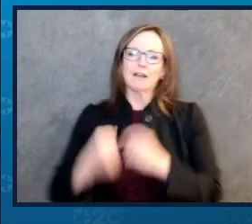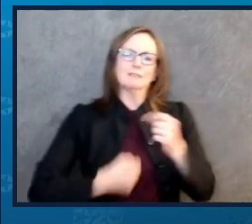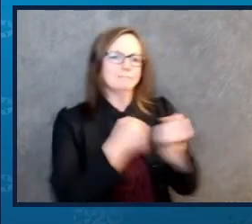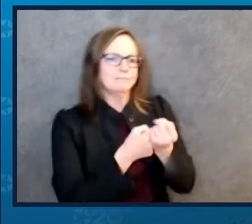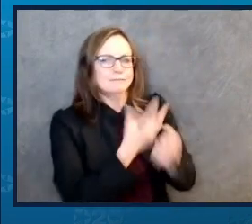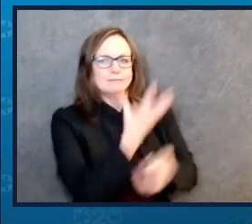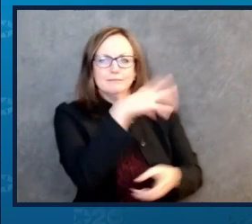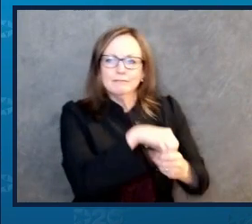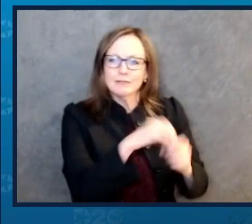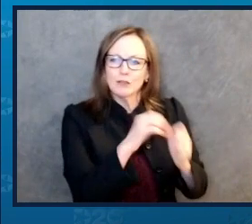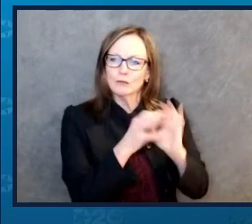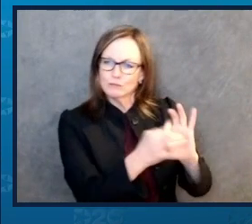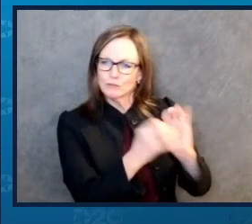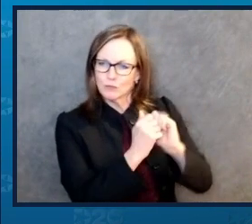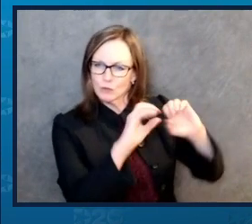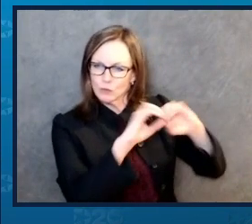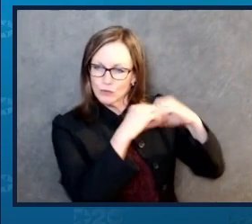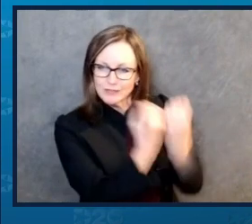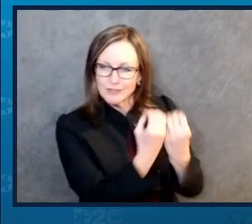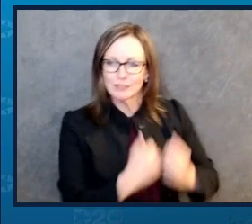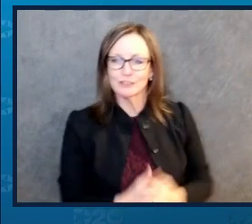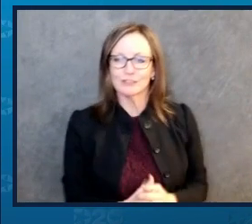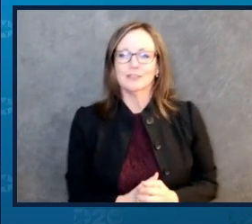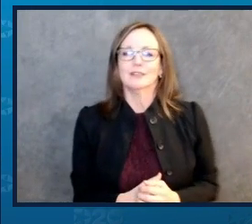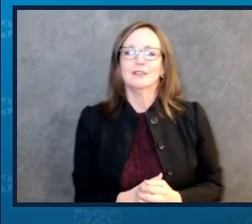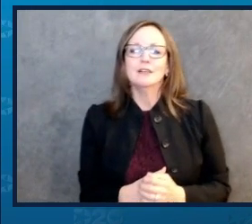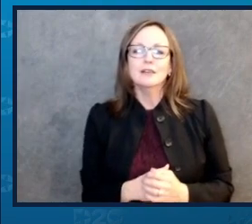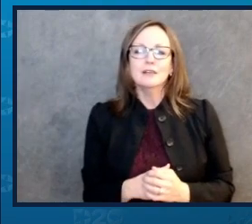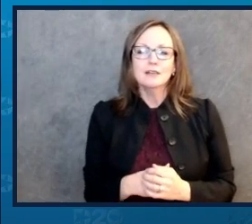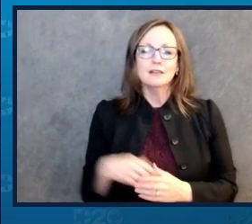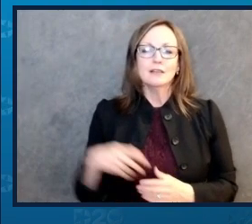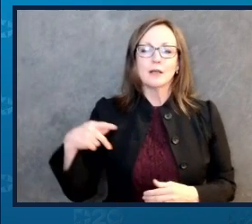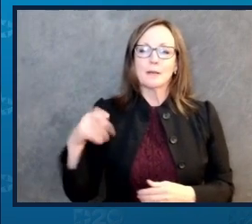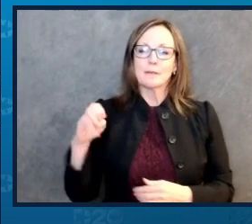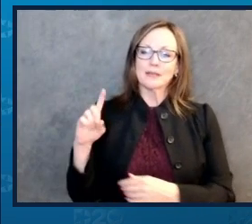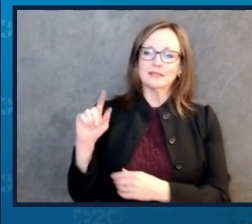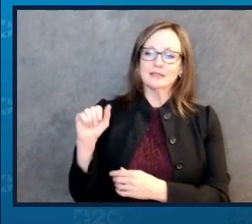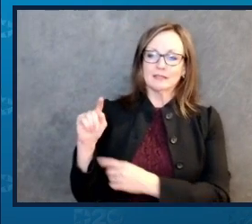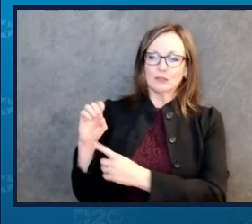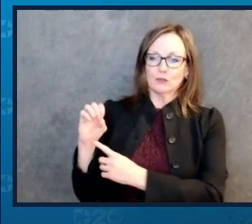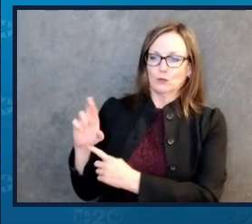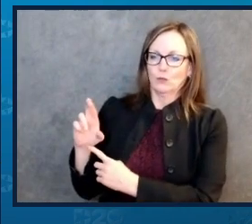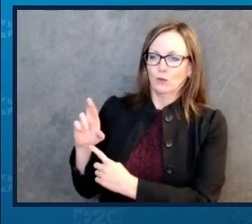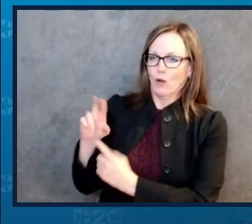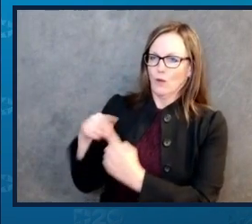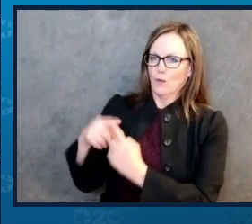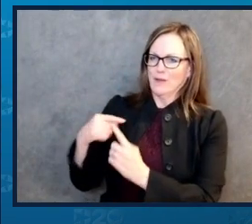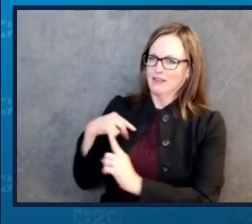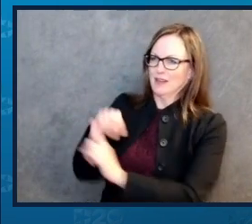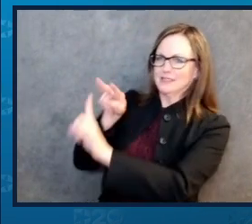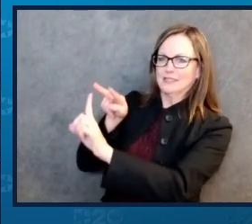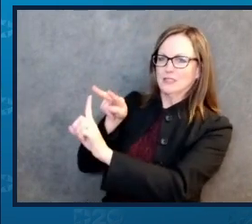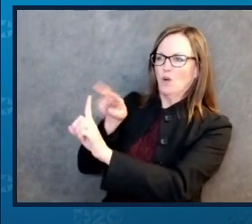ONE. MY MOTHER TAUGHT NAE SERVICE TO